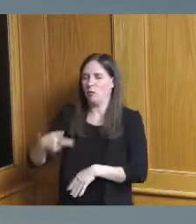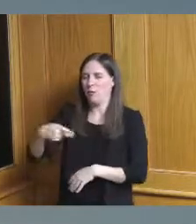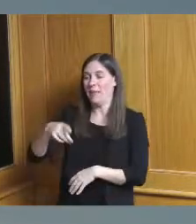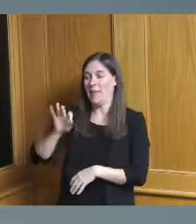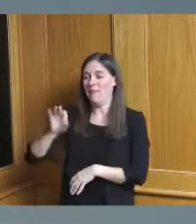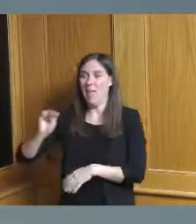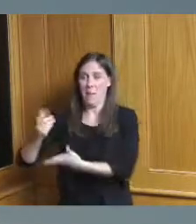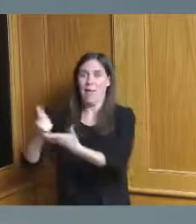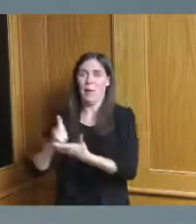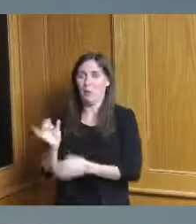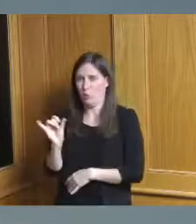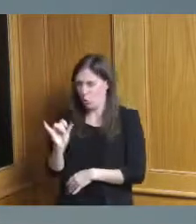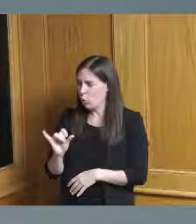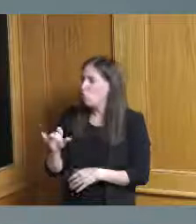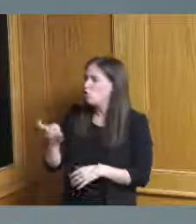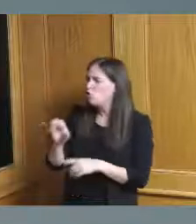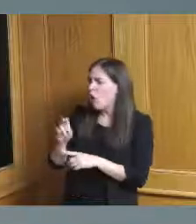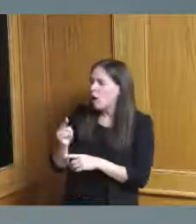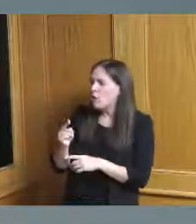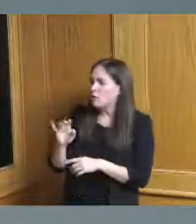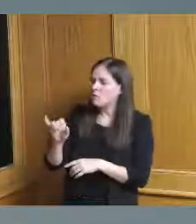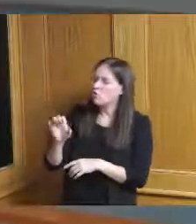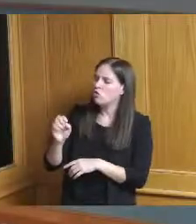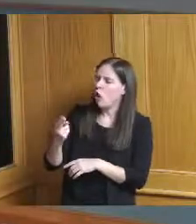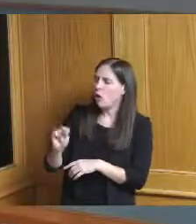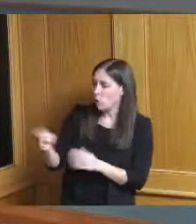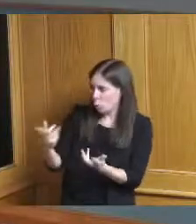john anything you'd like to add on the sale the only thing I was going to add is to put